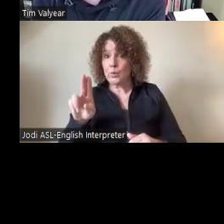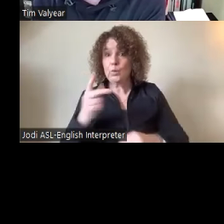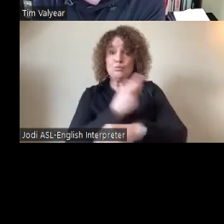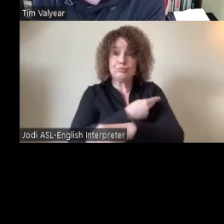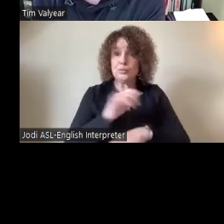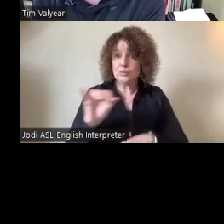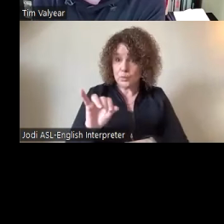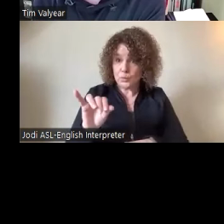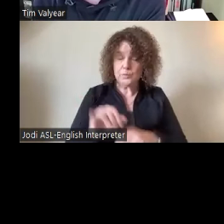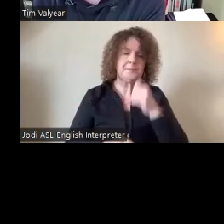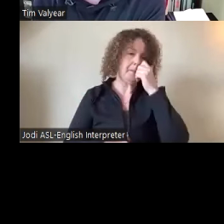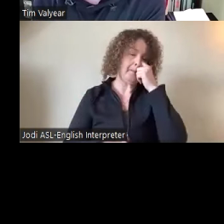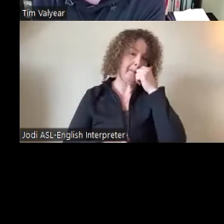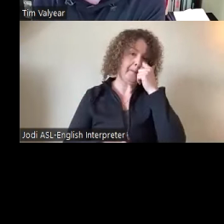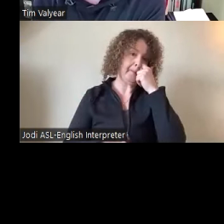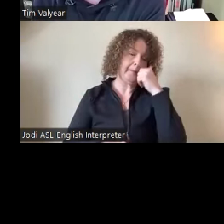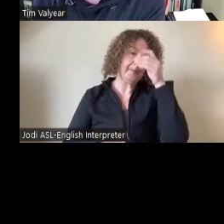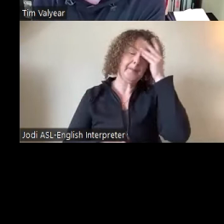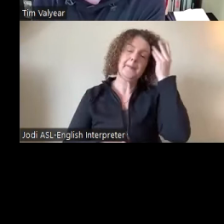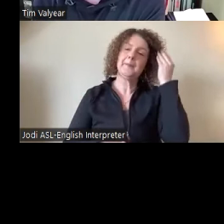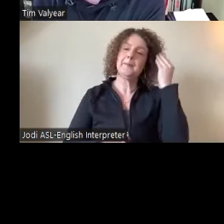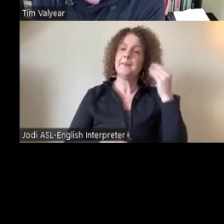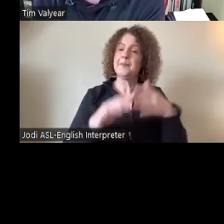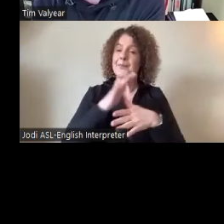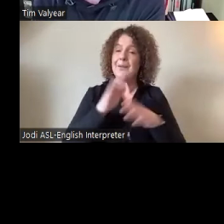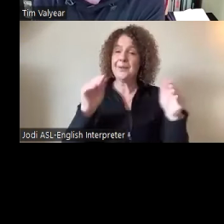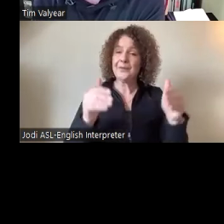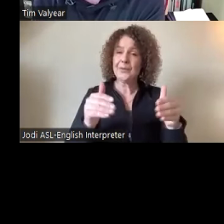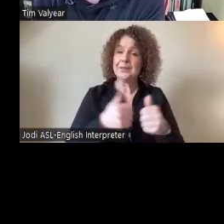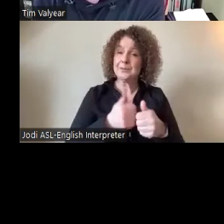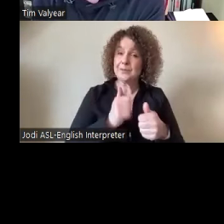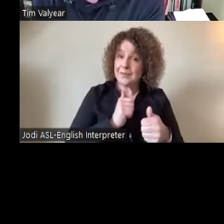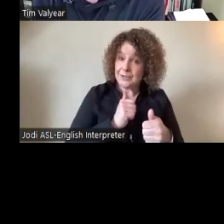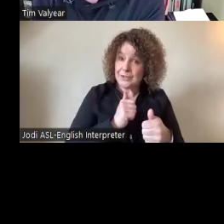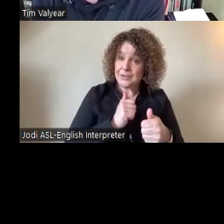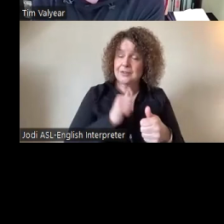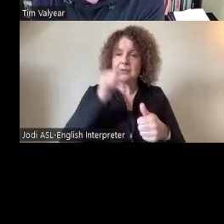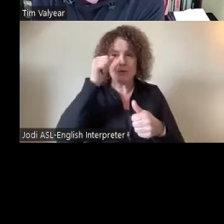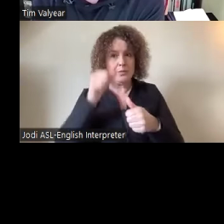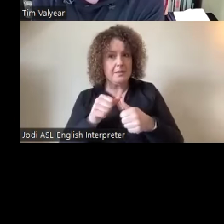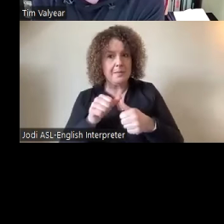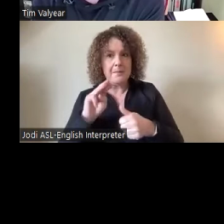principles, get the vaccines up to date. And you should